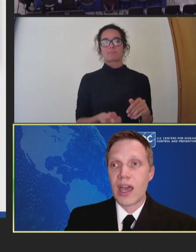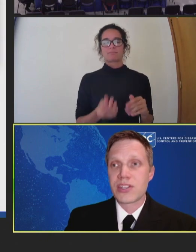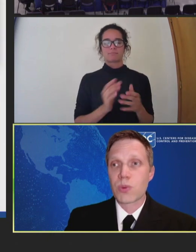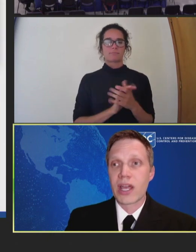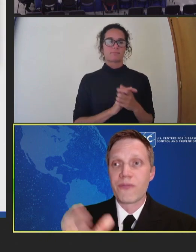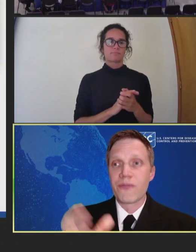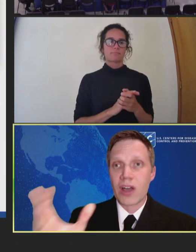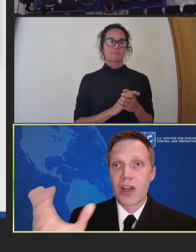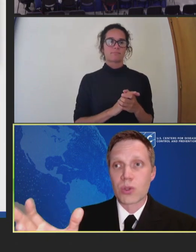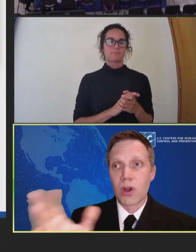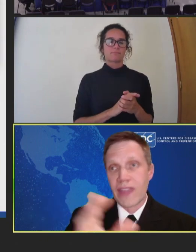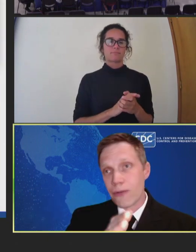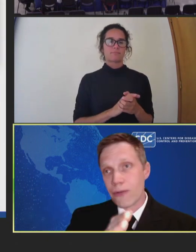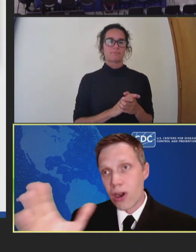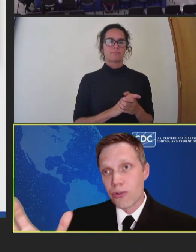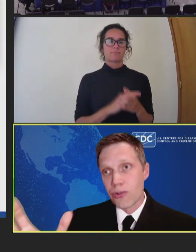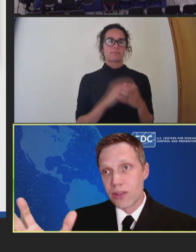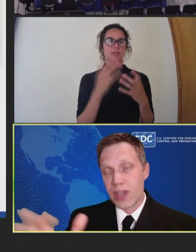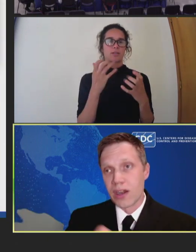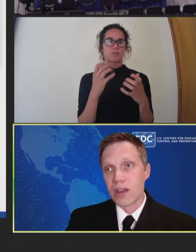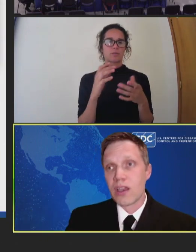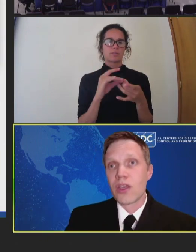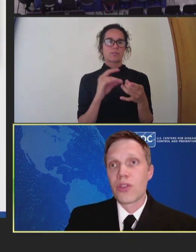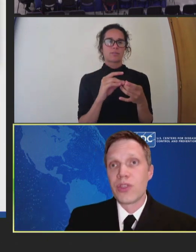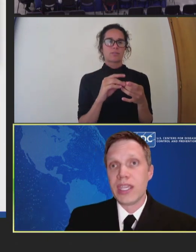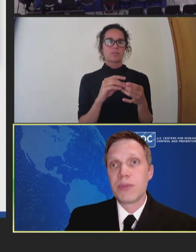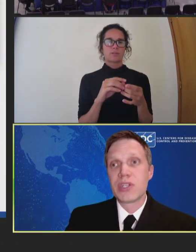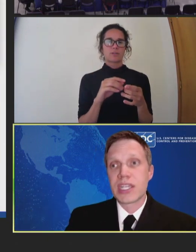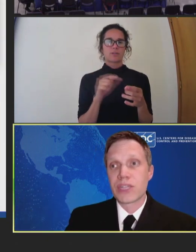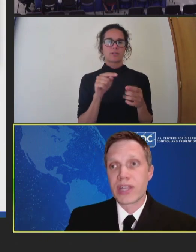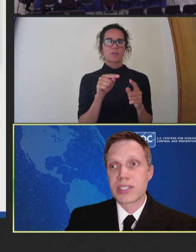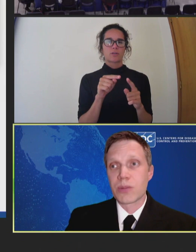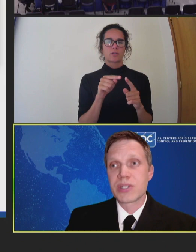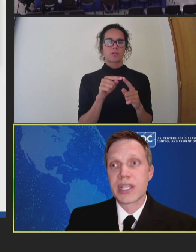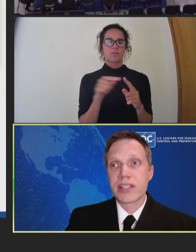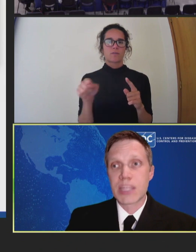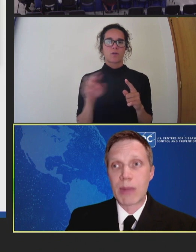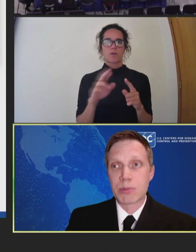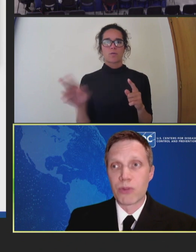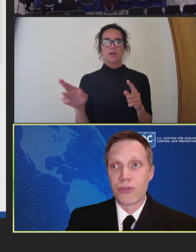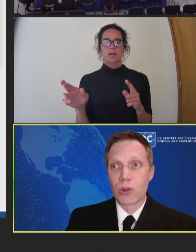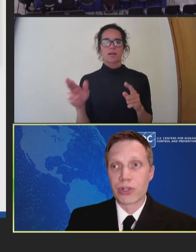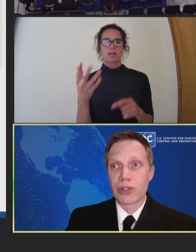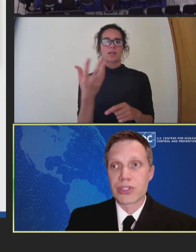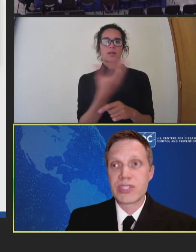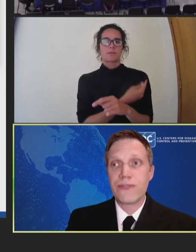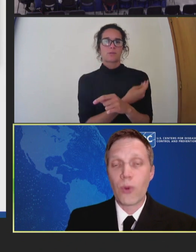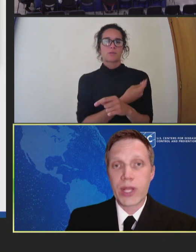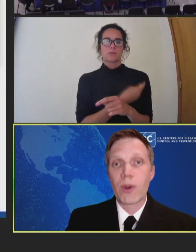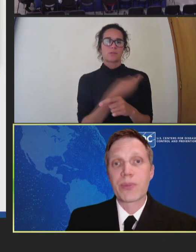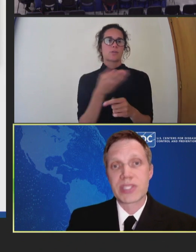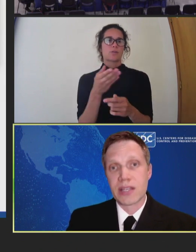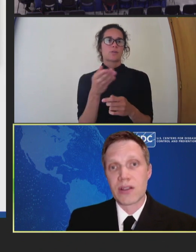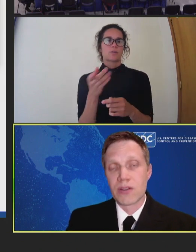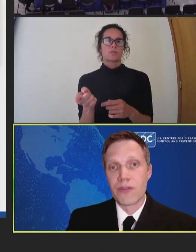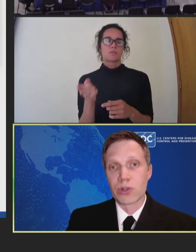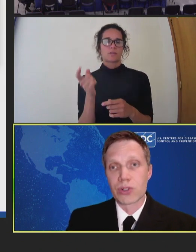I just want to underscore on that far right there. The immunization rates that are particularly suboptimal for older adults, you see 41 percent of older adults